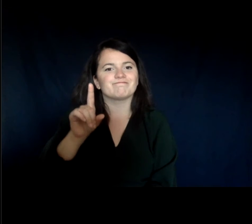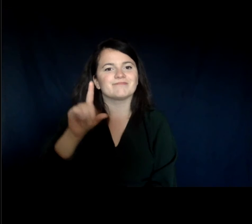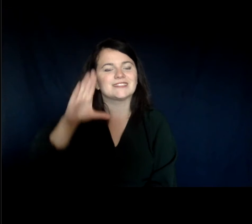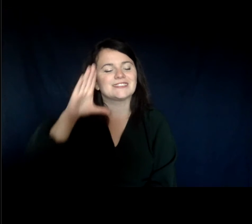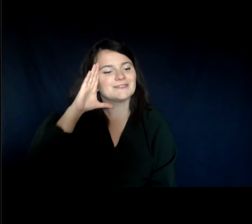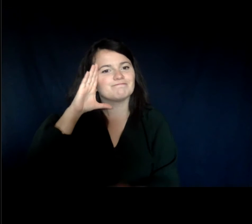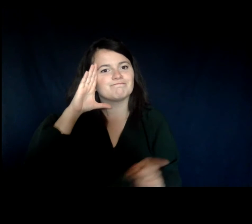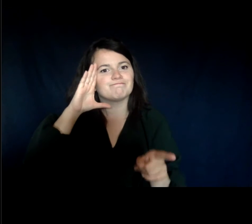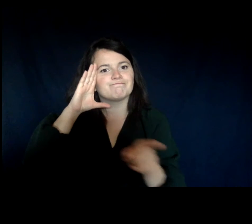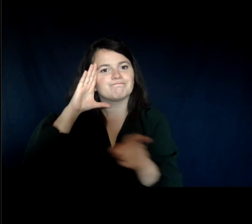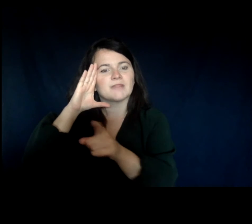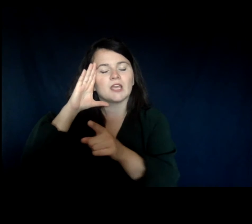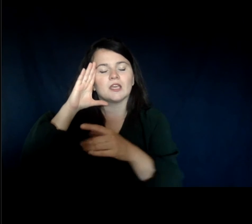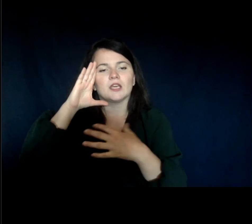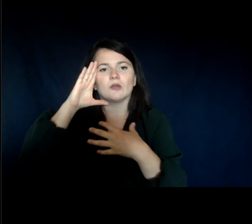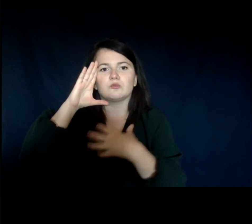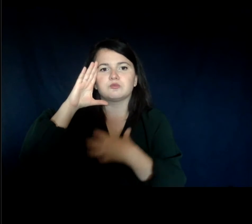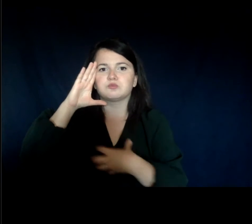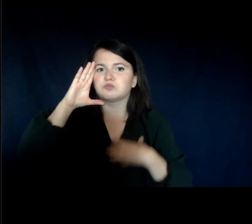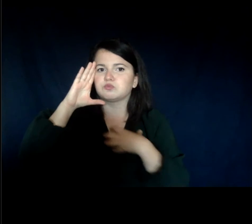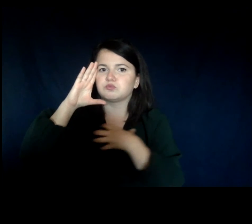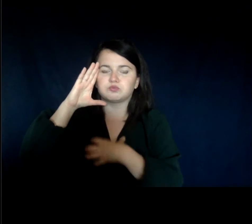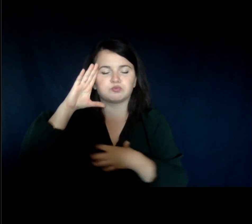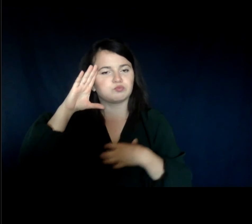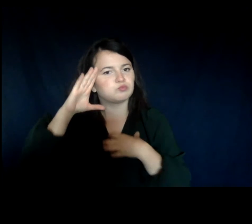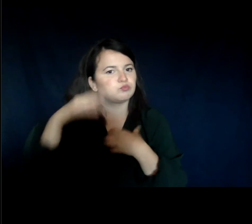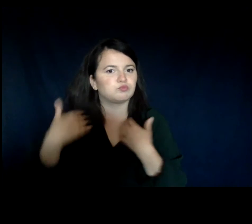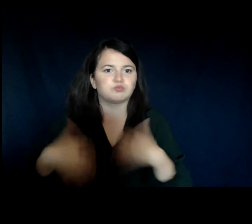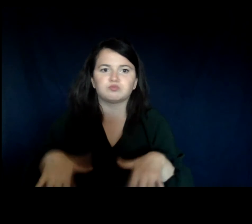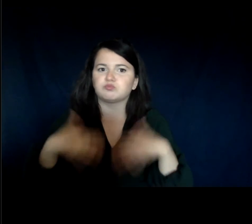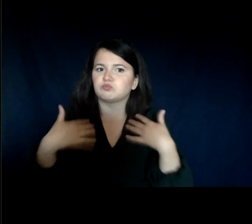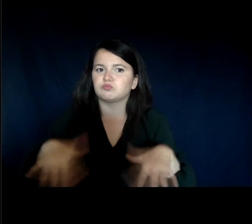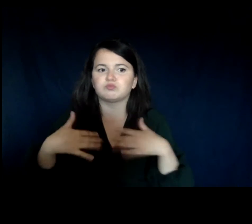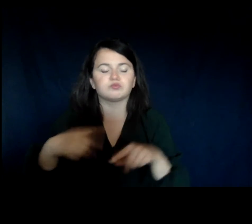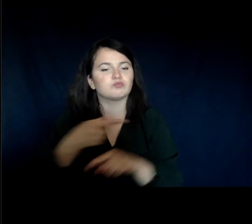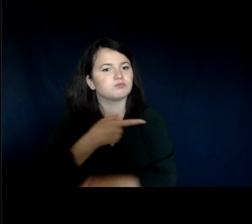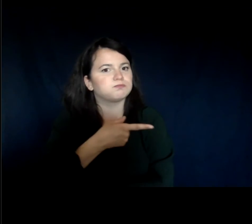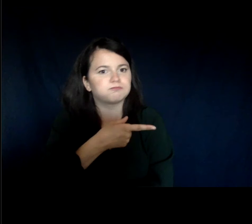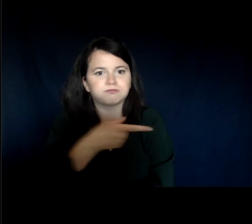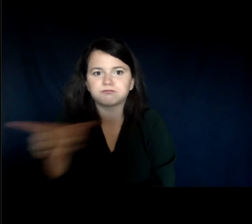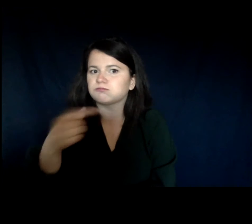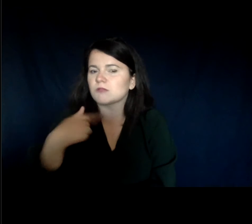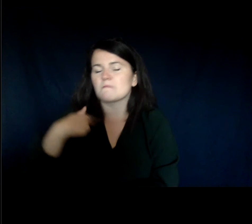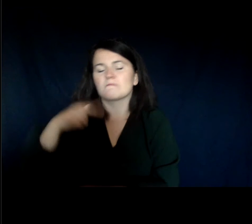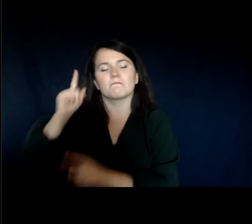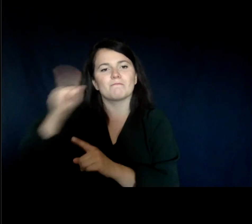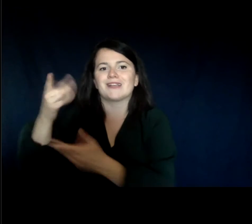of people with high dependency needs that are left on their own